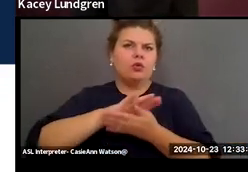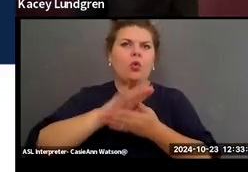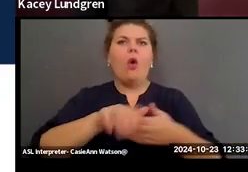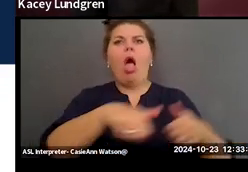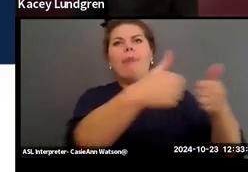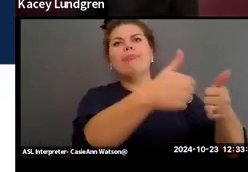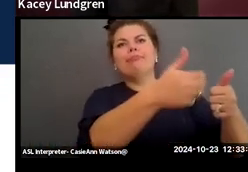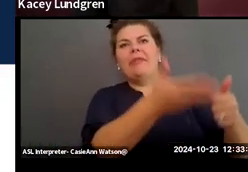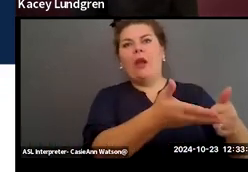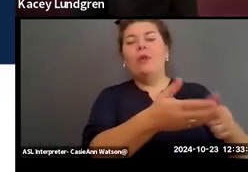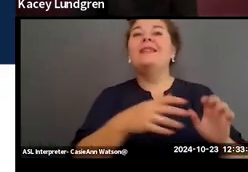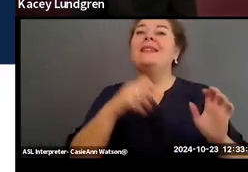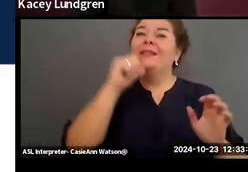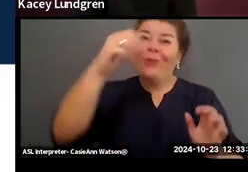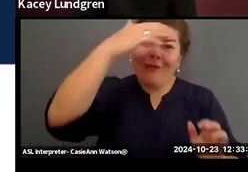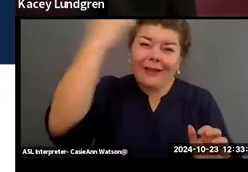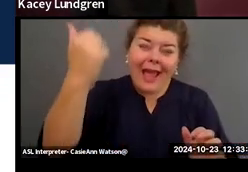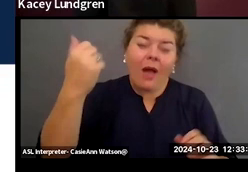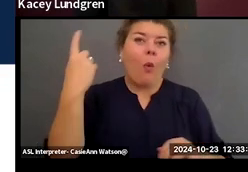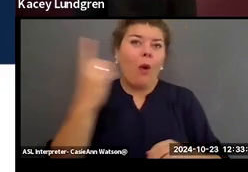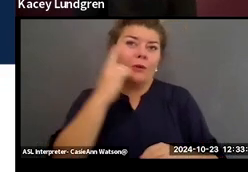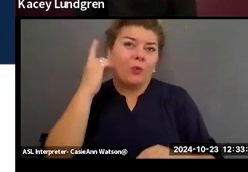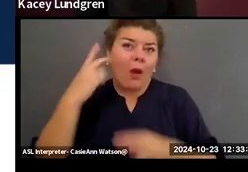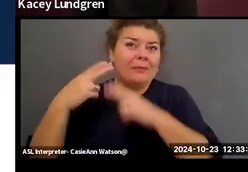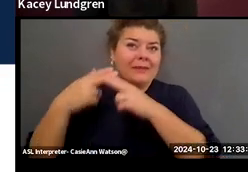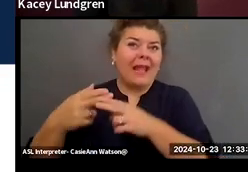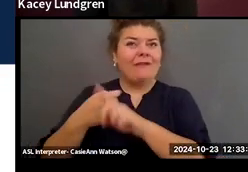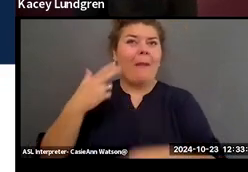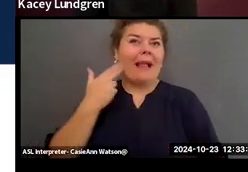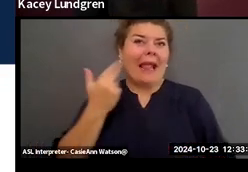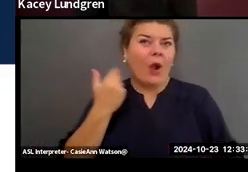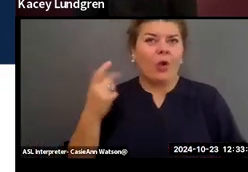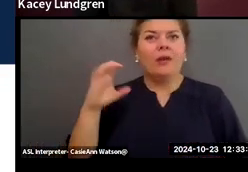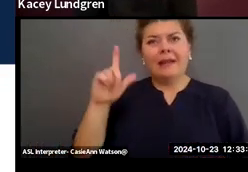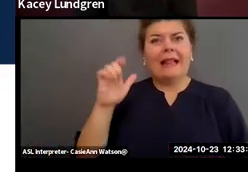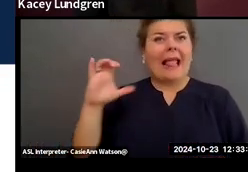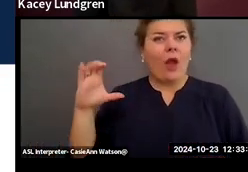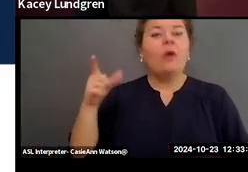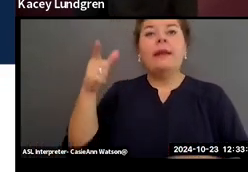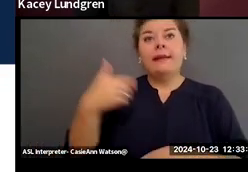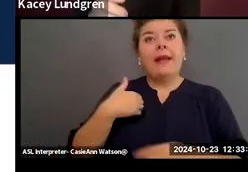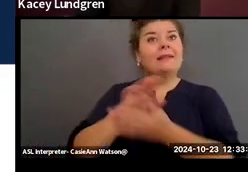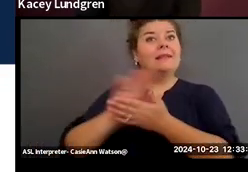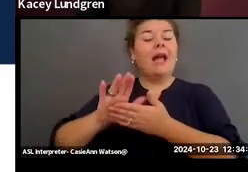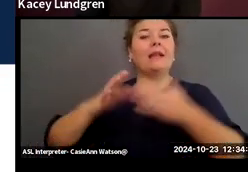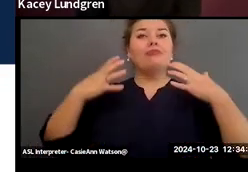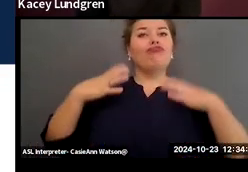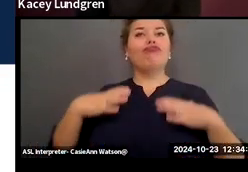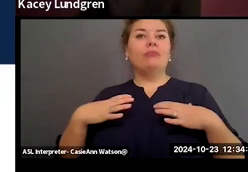And not to be left out, one of the dormitories is named after Clerc. And Clerc also has a very nice bust in a courtyard on campus.